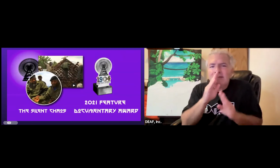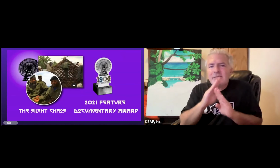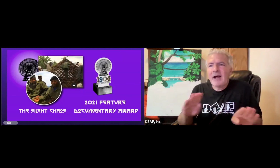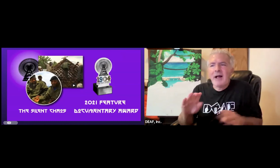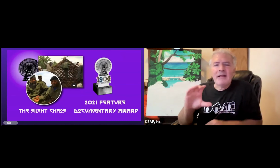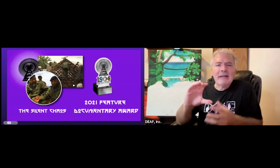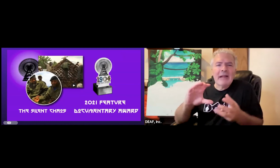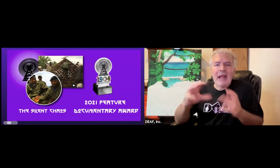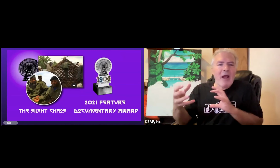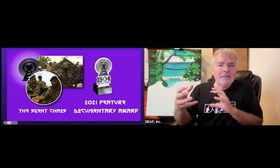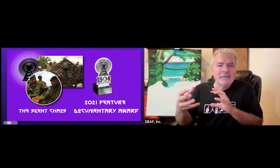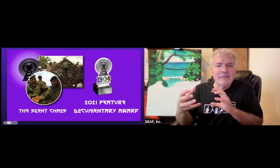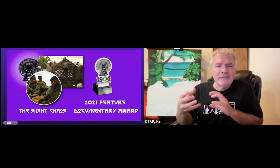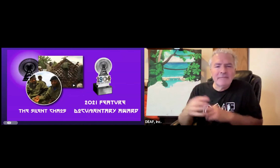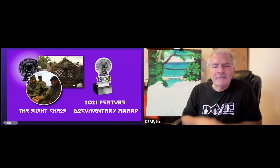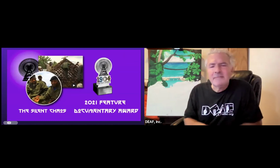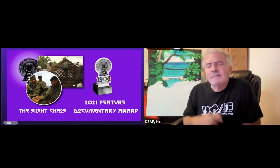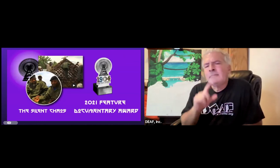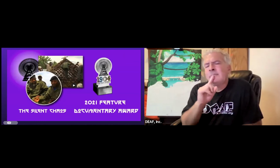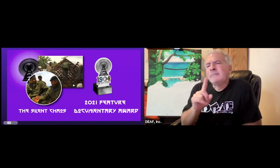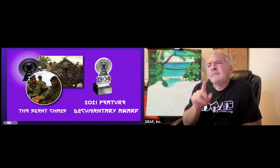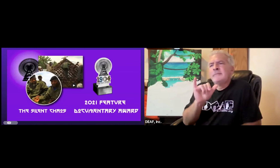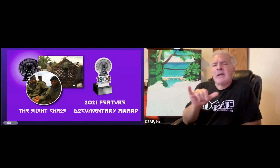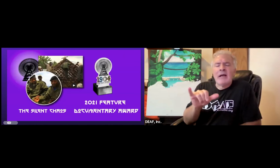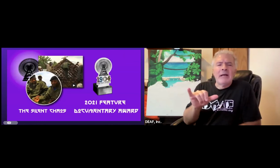The Silent Chaos.